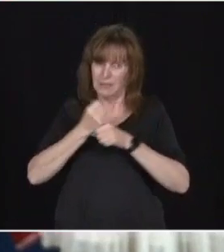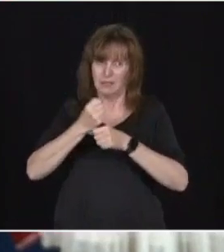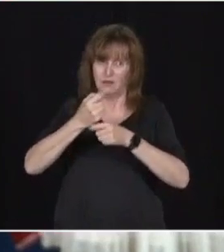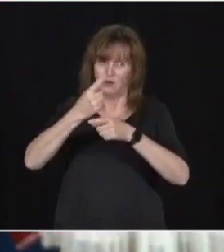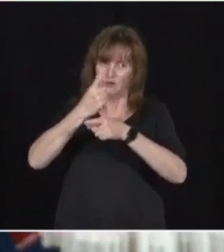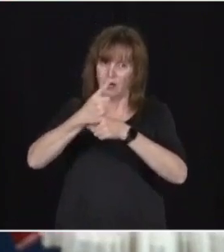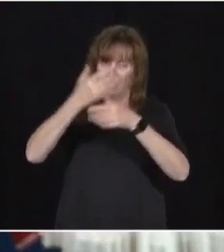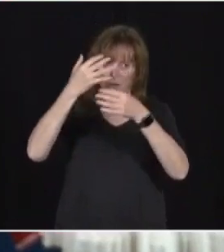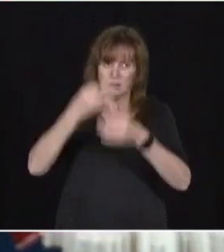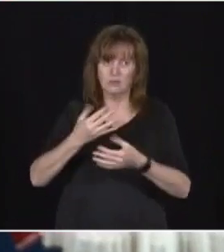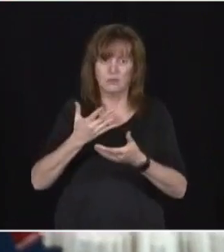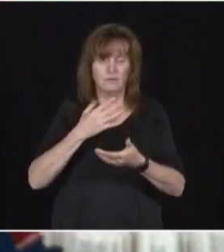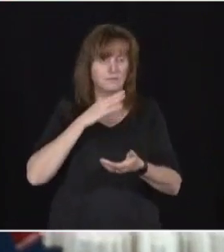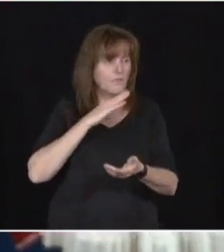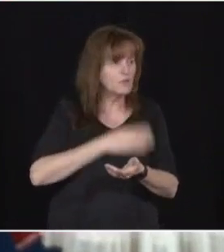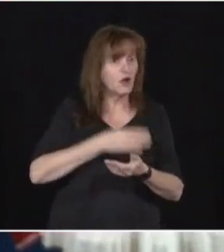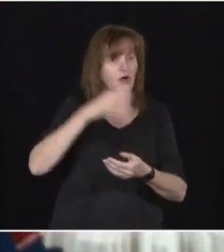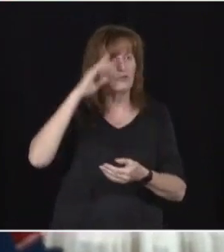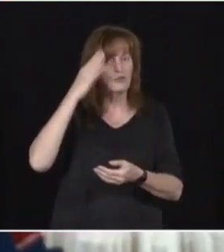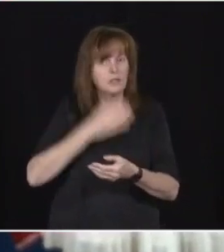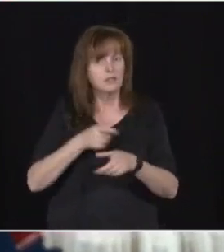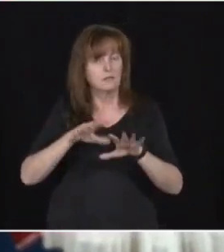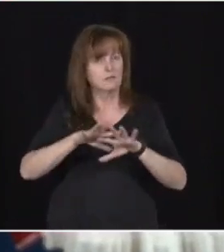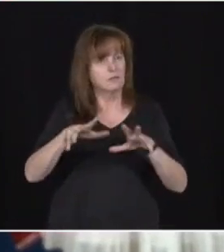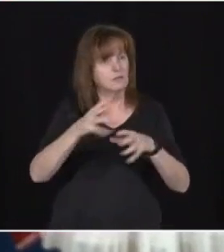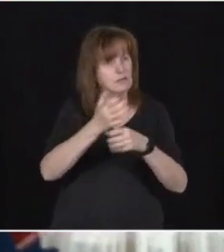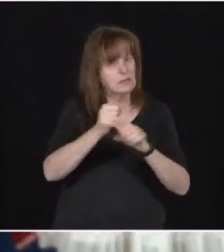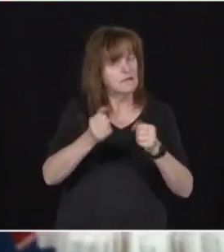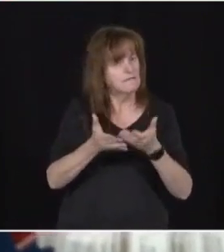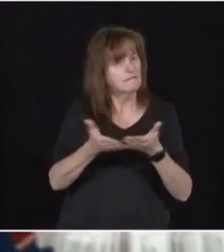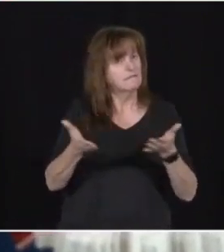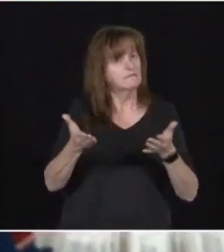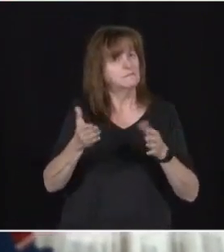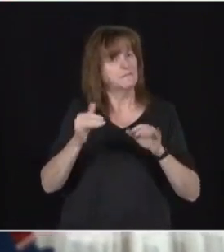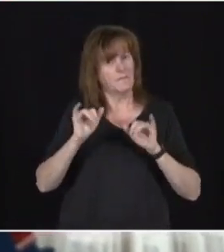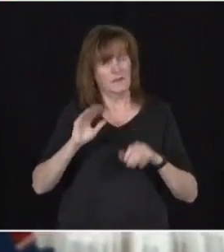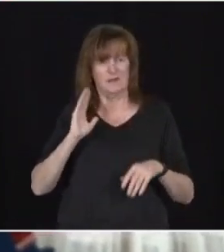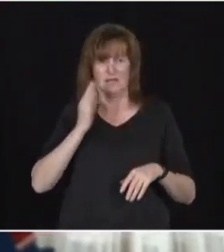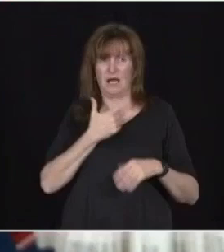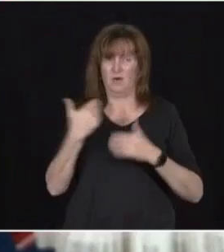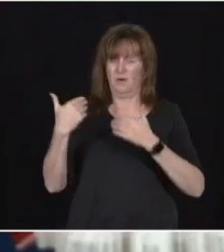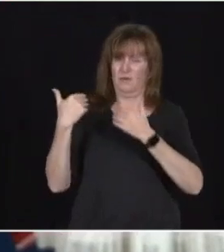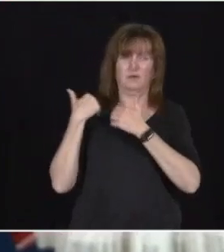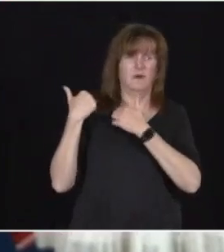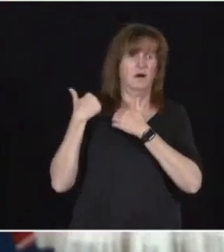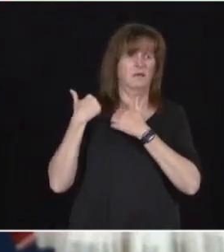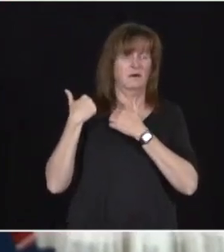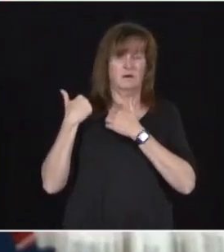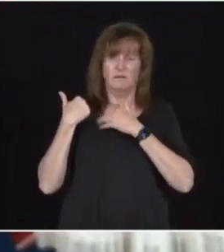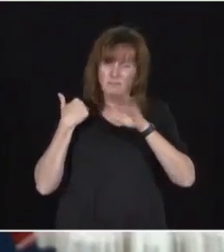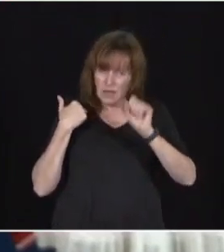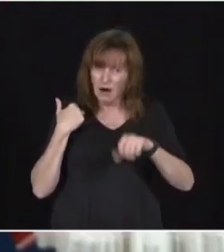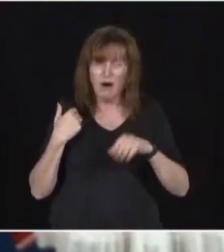it's important to get the decision right when it comes to the safety of their daughters and sons very best obligation we have.